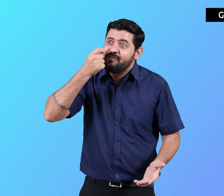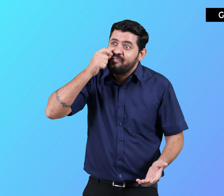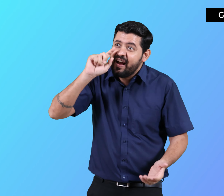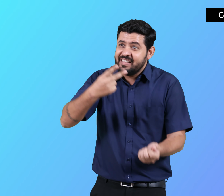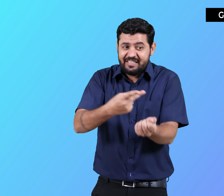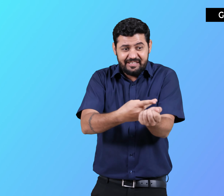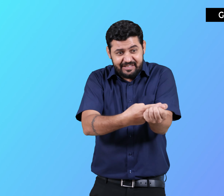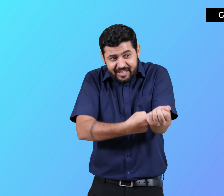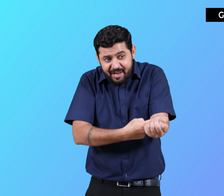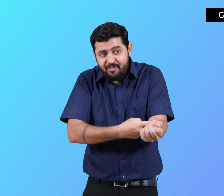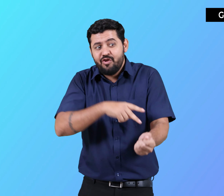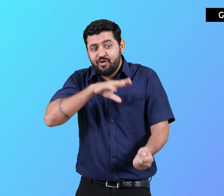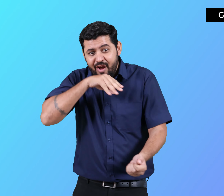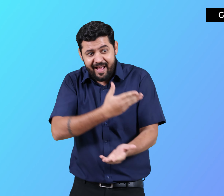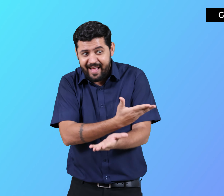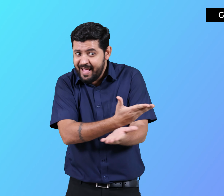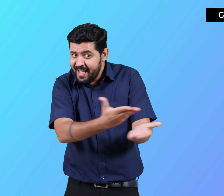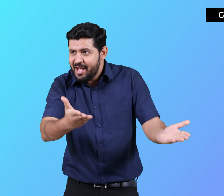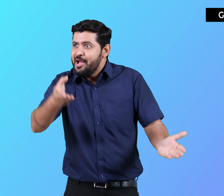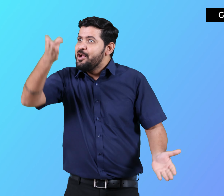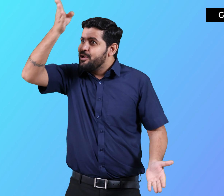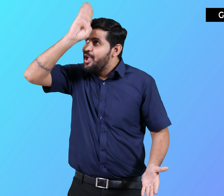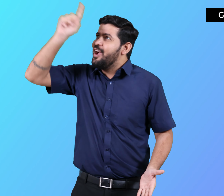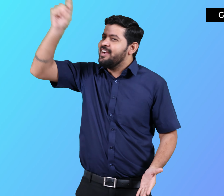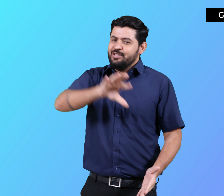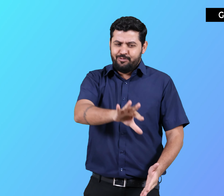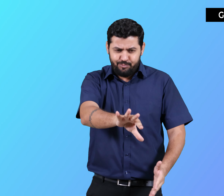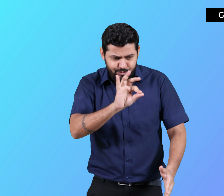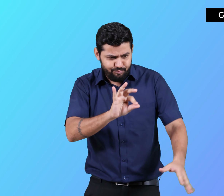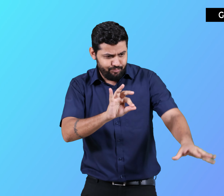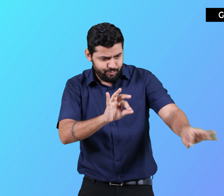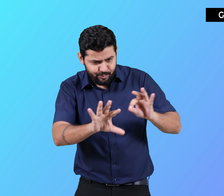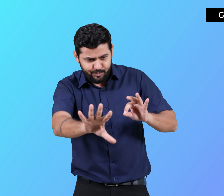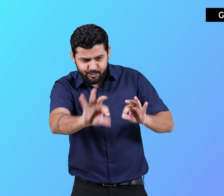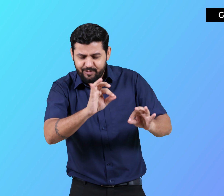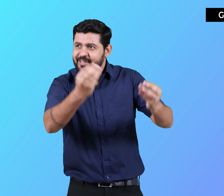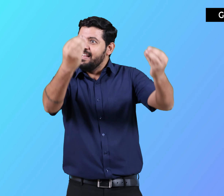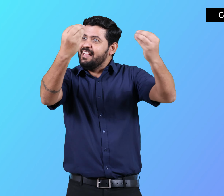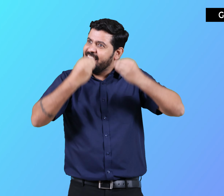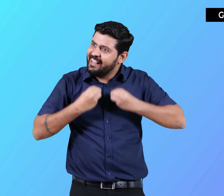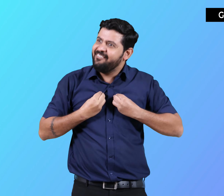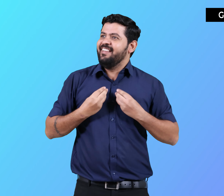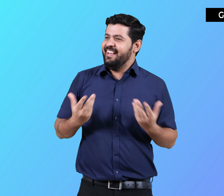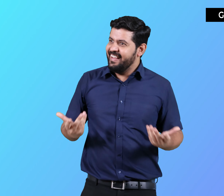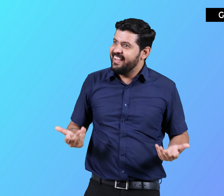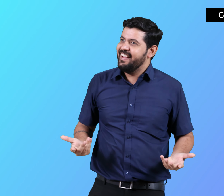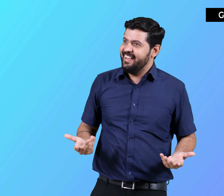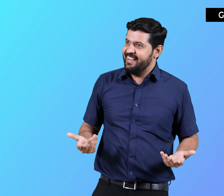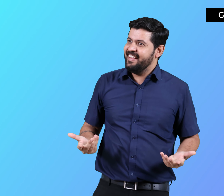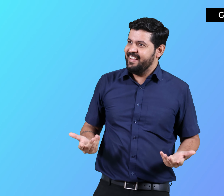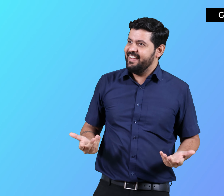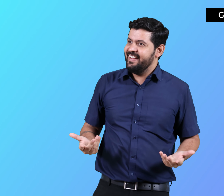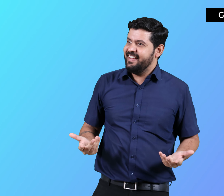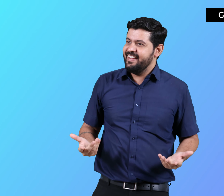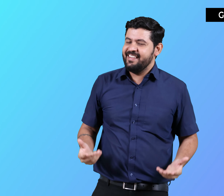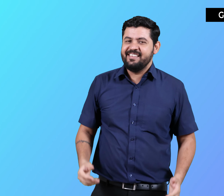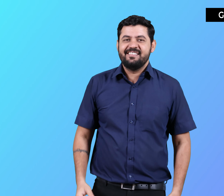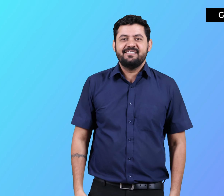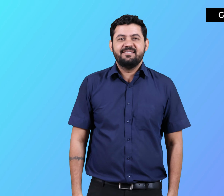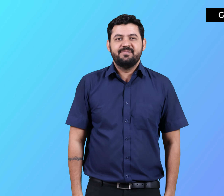So that’s how God took the animals away from your father and gave them to me.